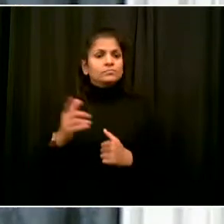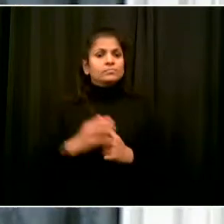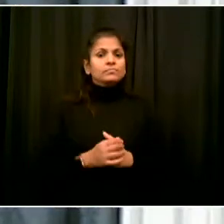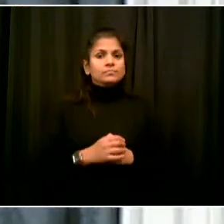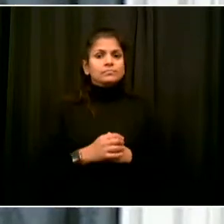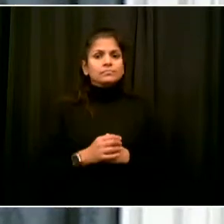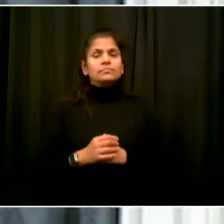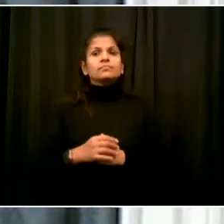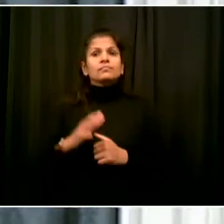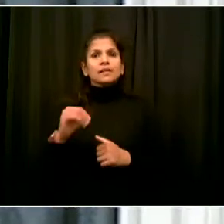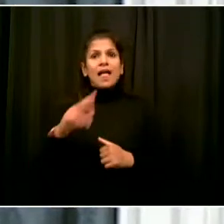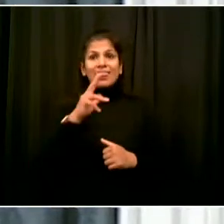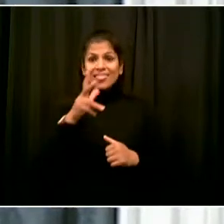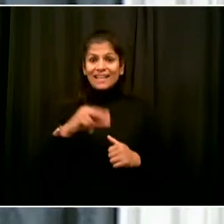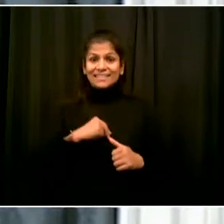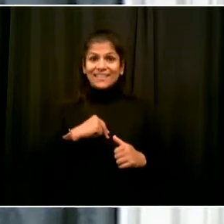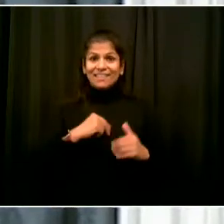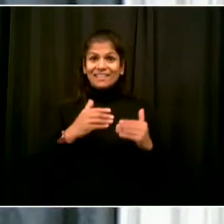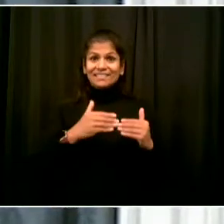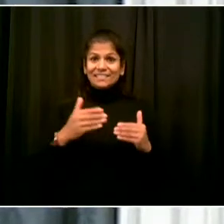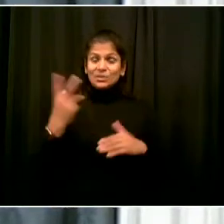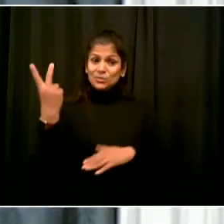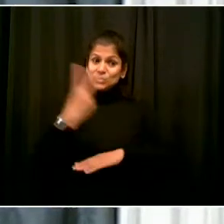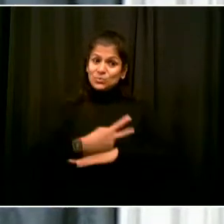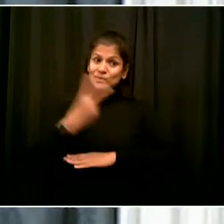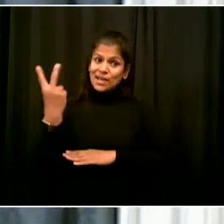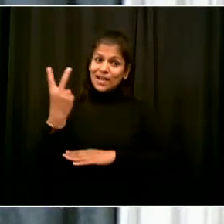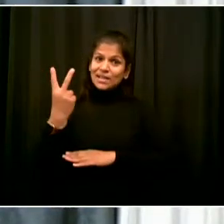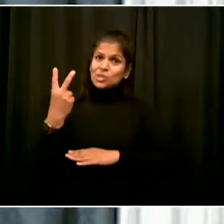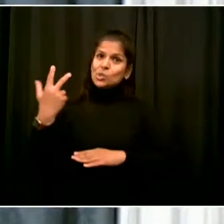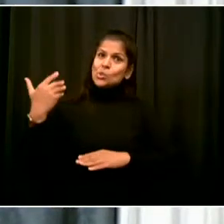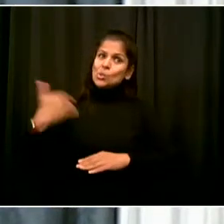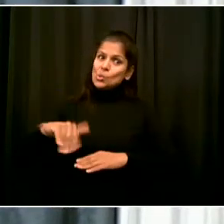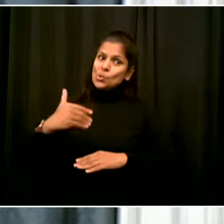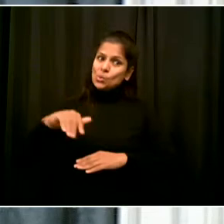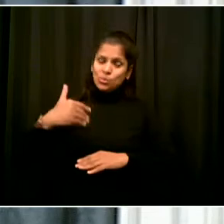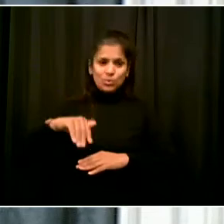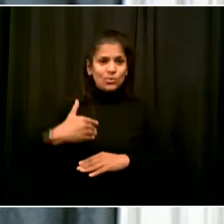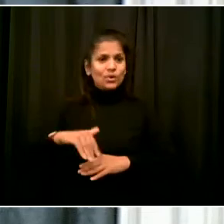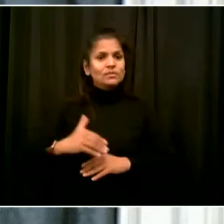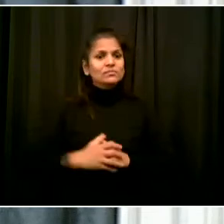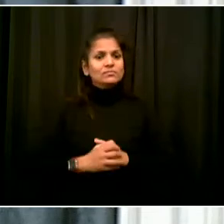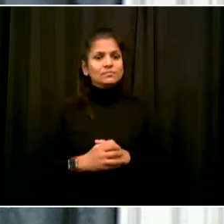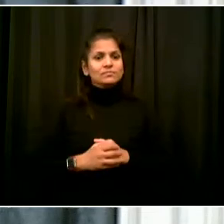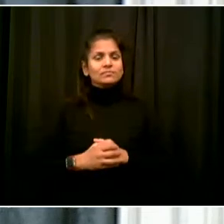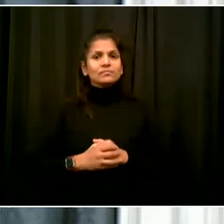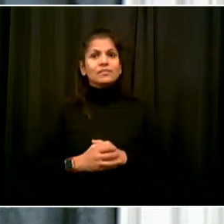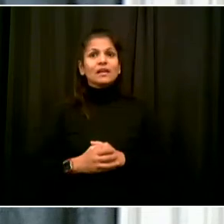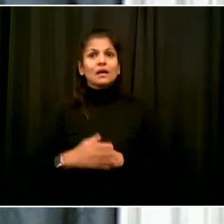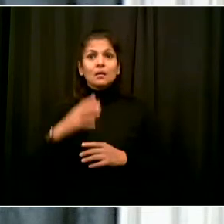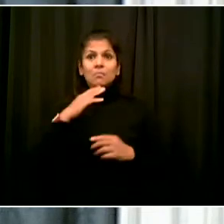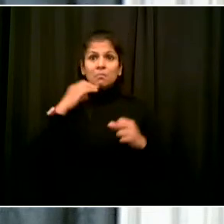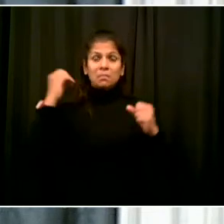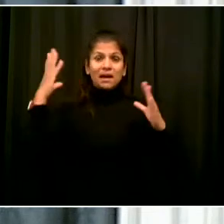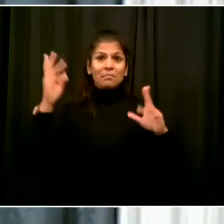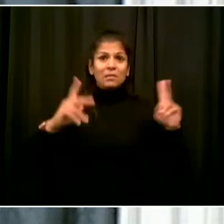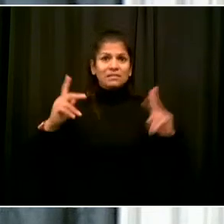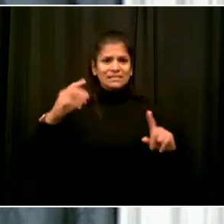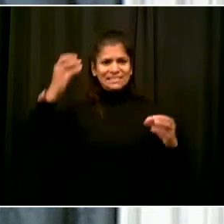MANY MAYOO R. THANKSGIVING IS TWO DAYS AWAY. I KNOW MANY NEW YORKERS ARE MAKING TOUGH DECISIONS ABOUT